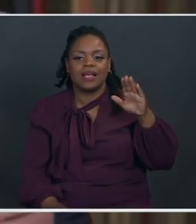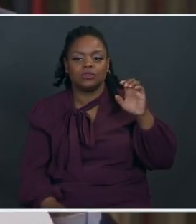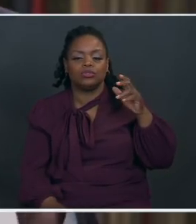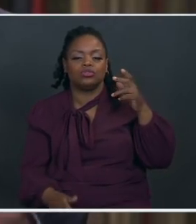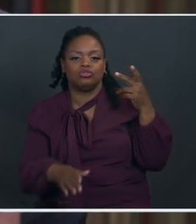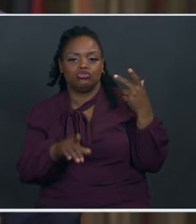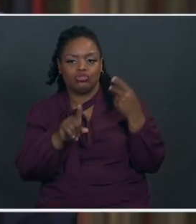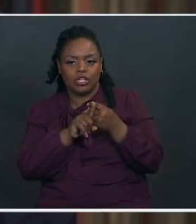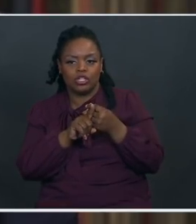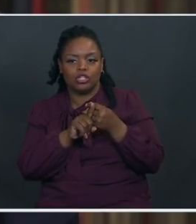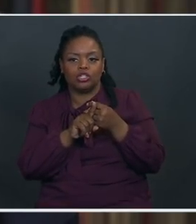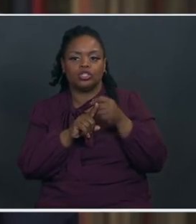I now do.